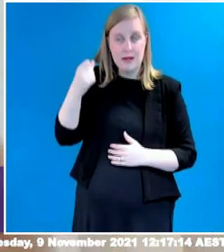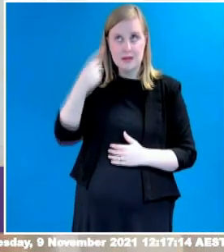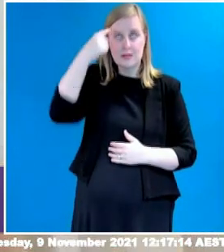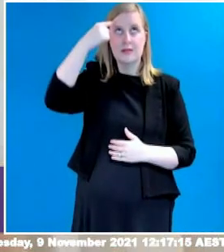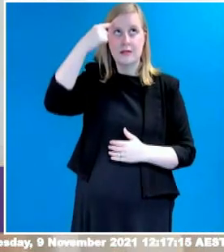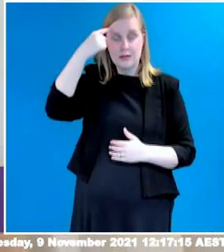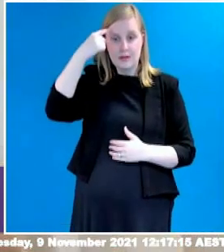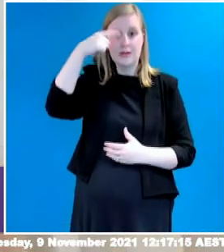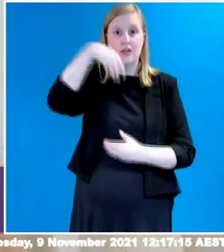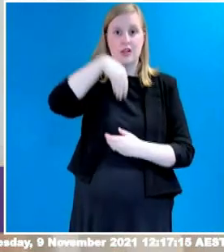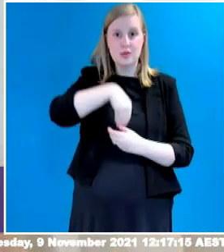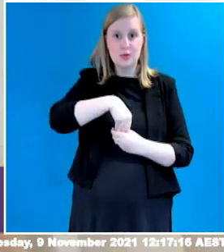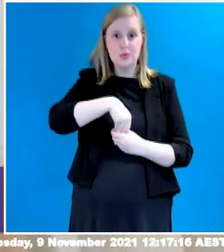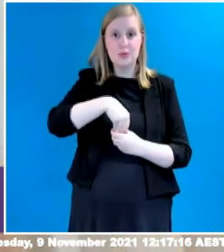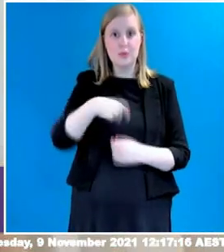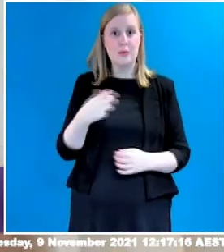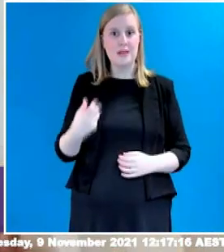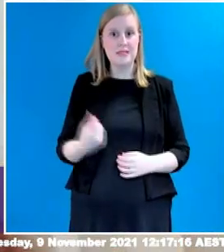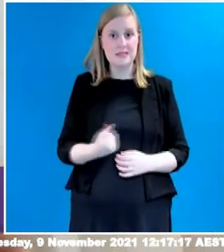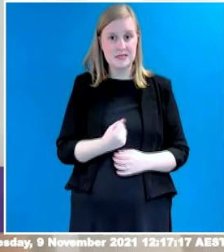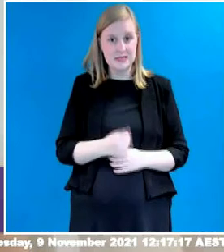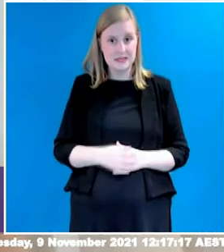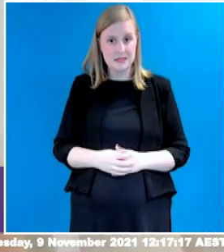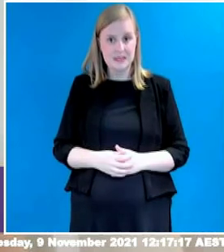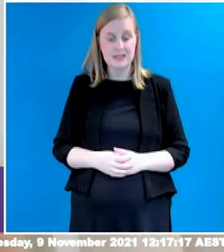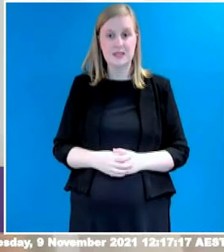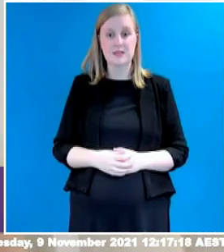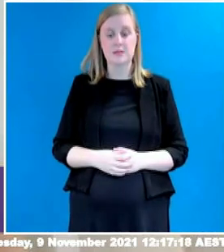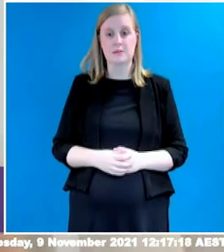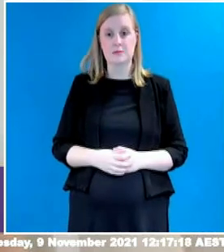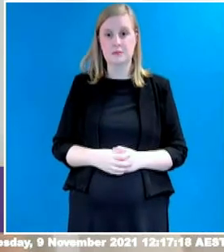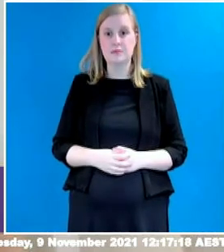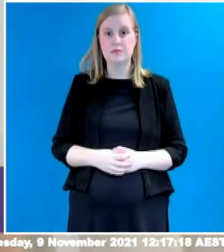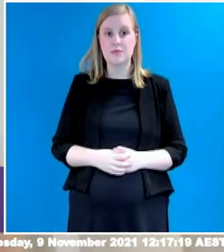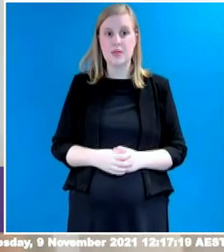It also provides, critically, diversity.